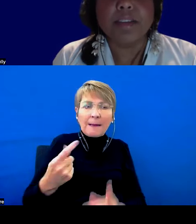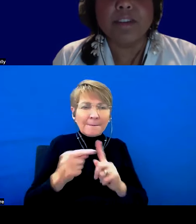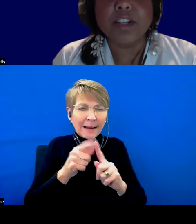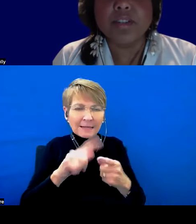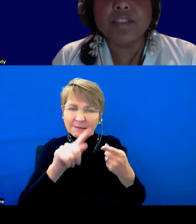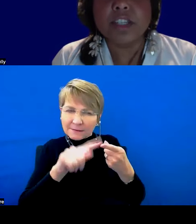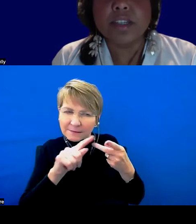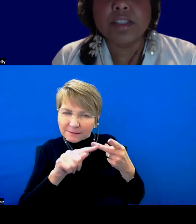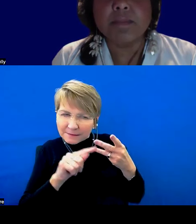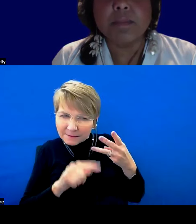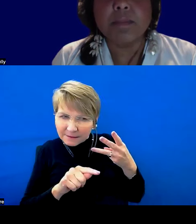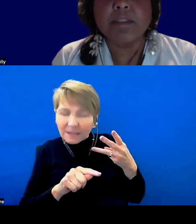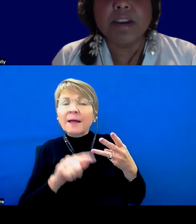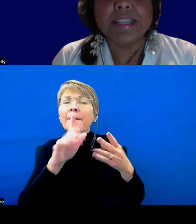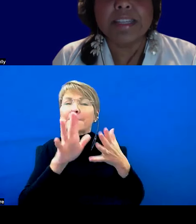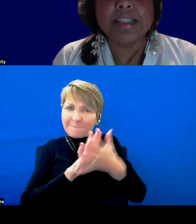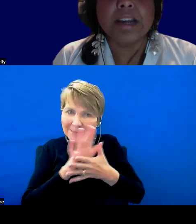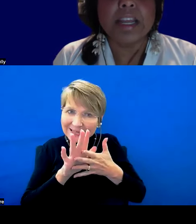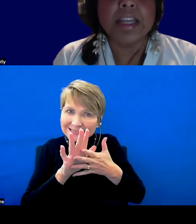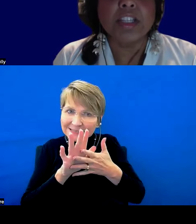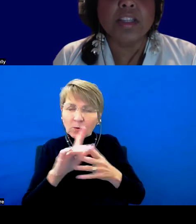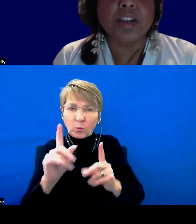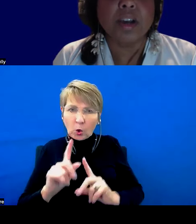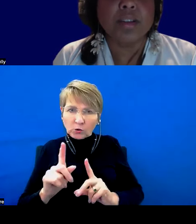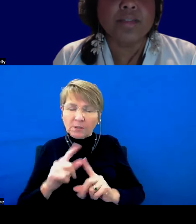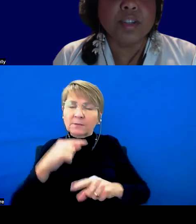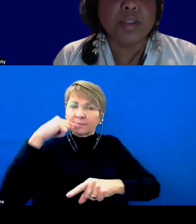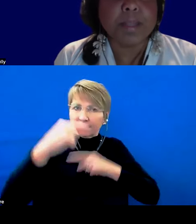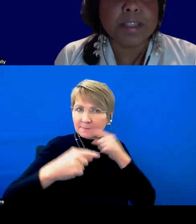functional vision assessment provides insight into the child's visual ability